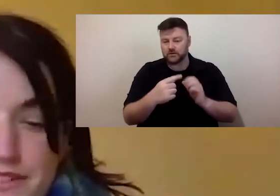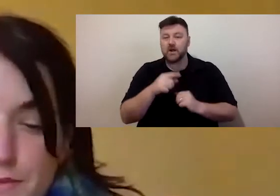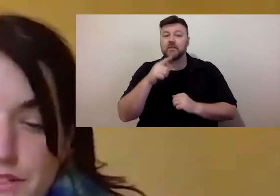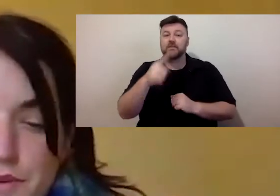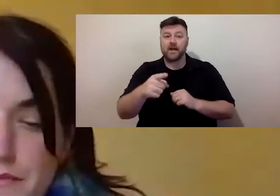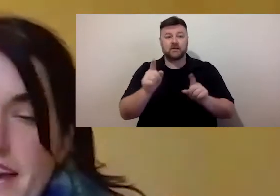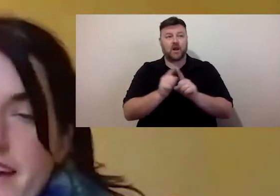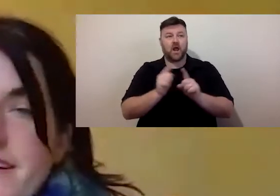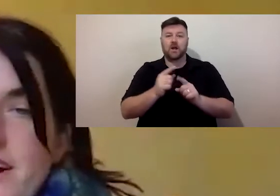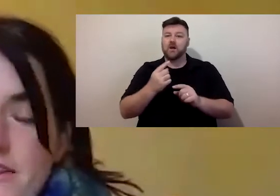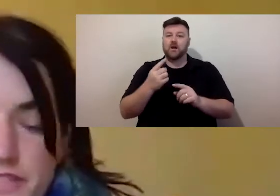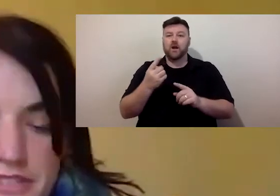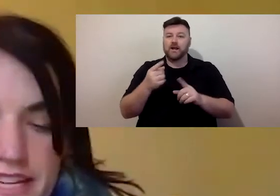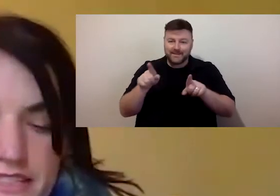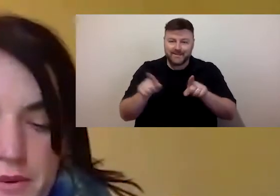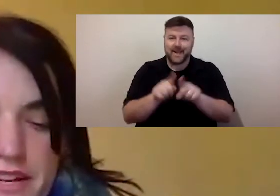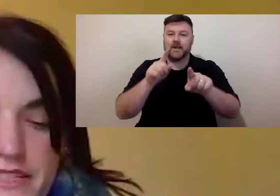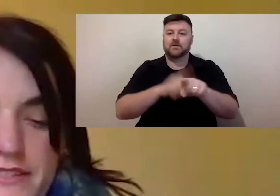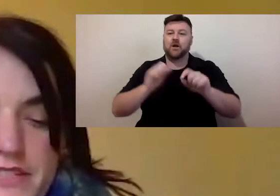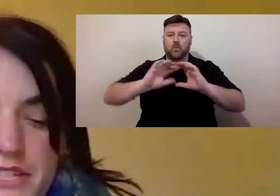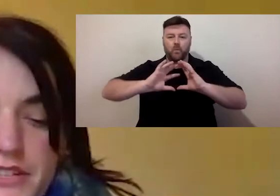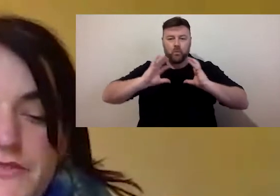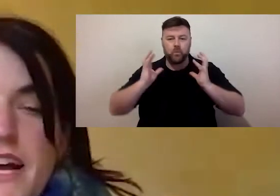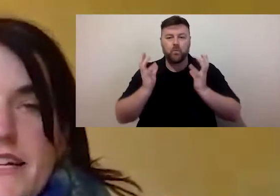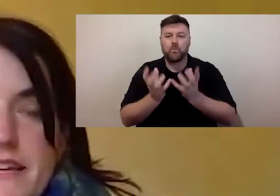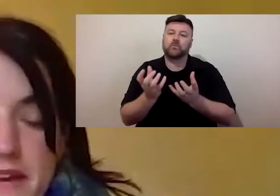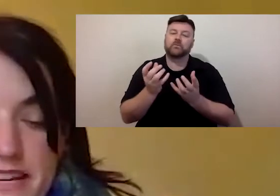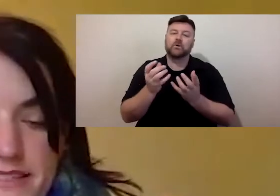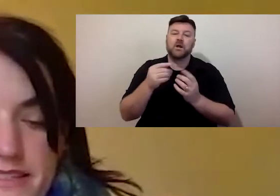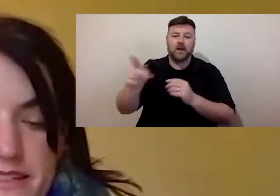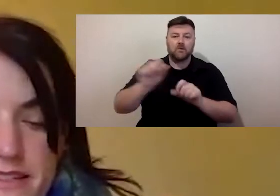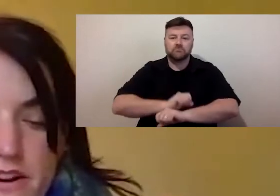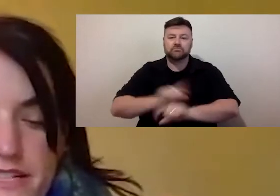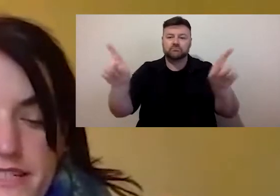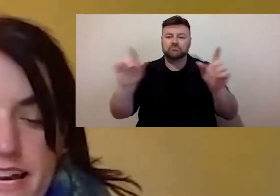premiere of a new Dancework delivered to you via SMS on the day